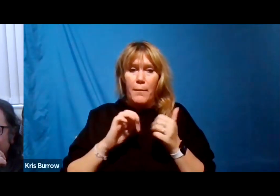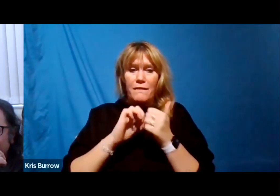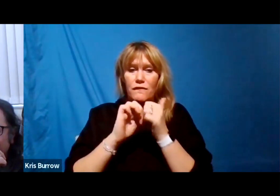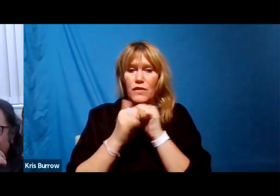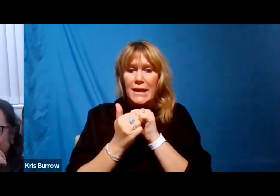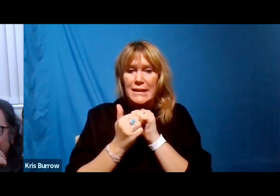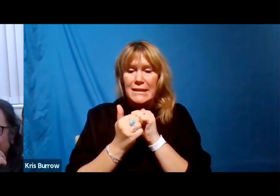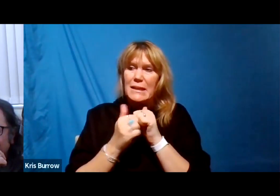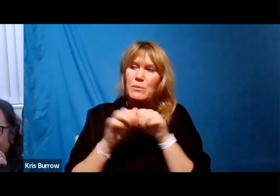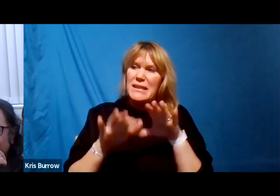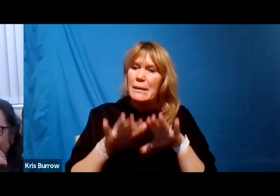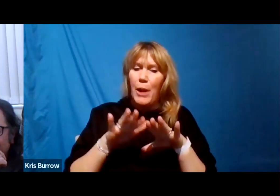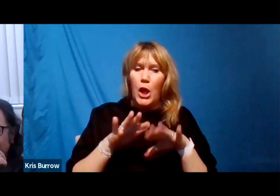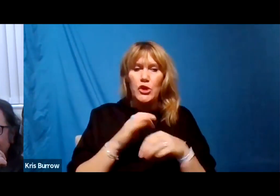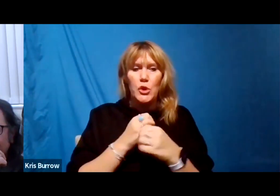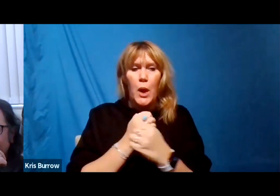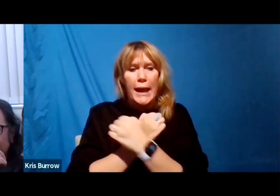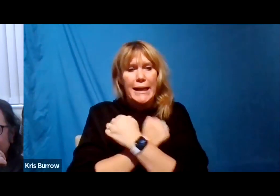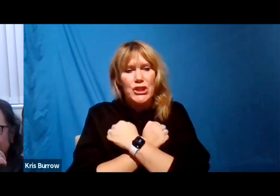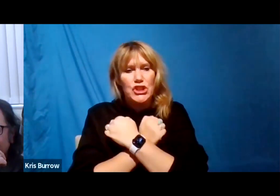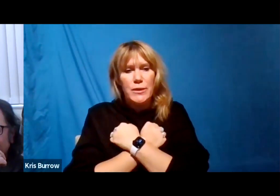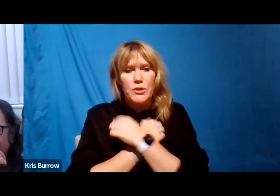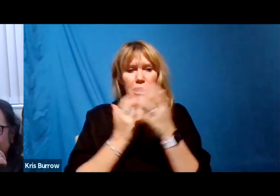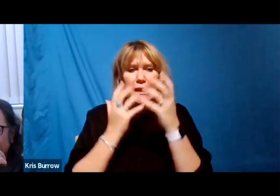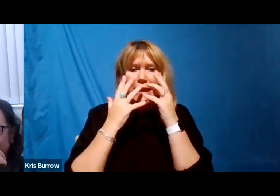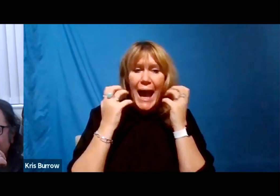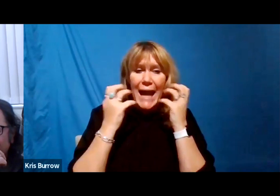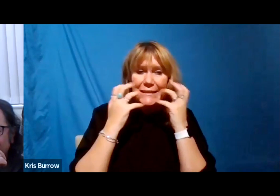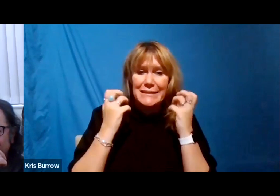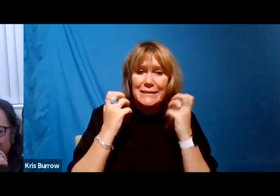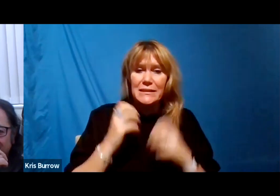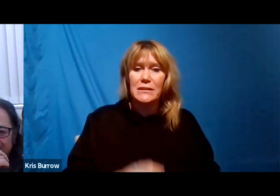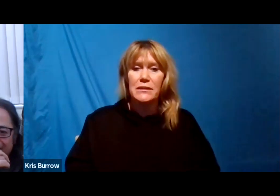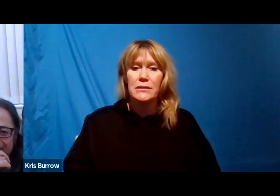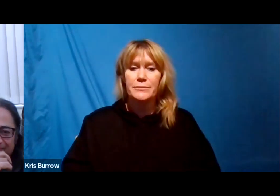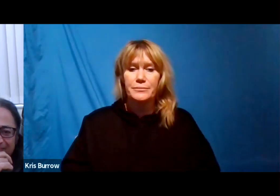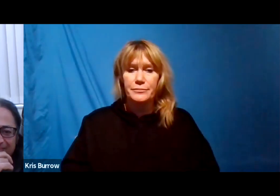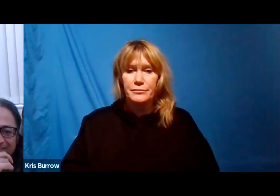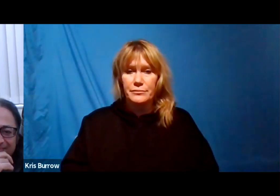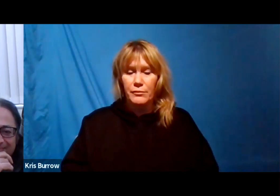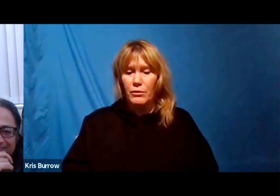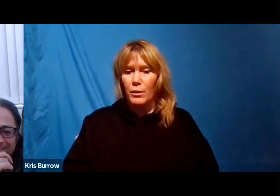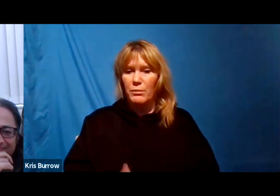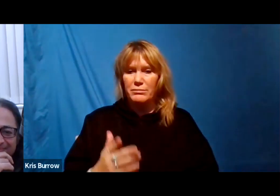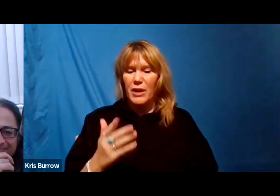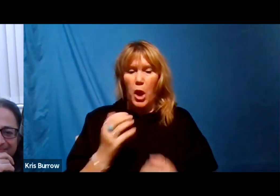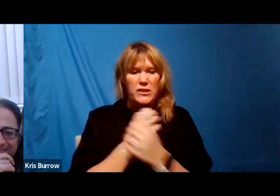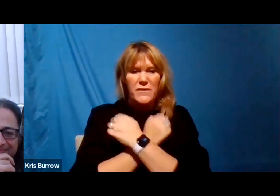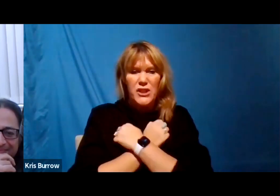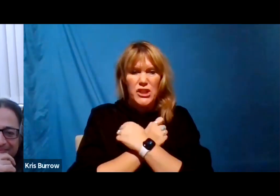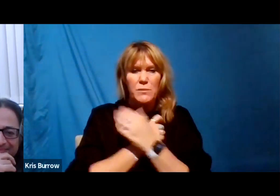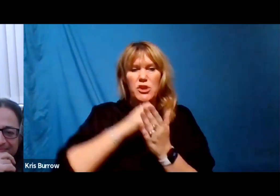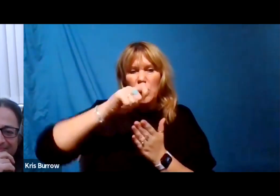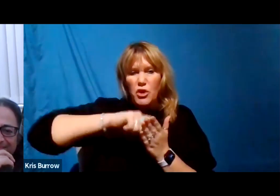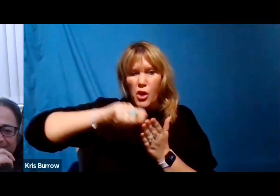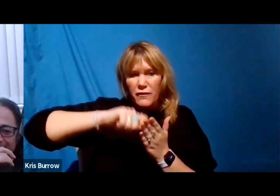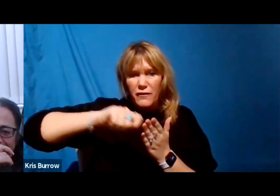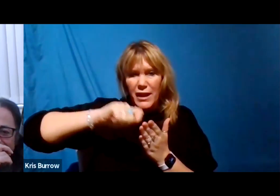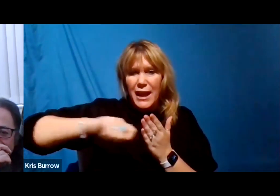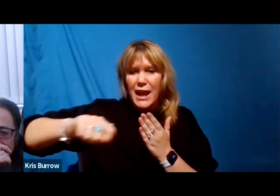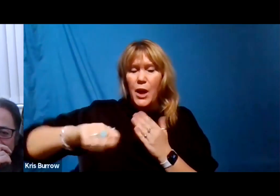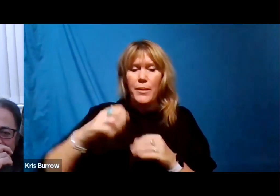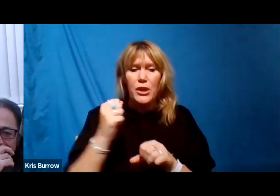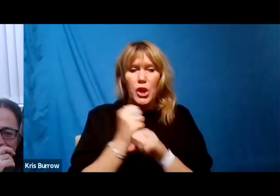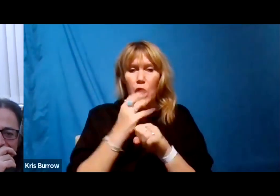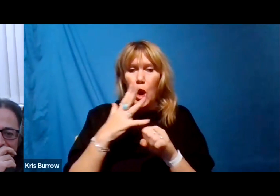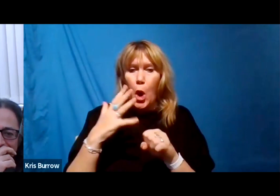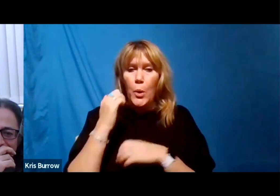That the sum of the parts called doing